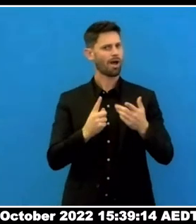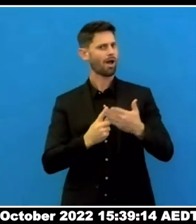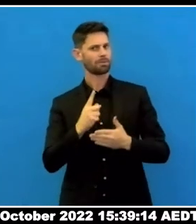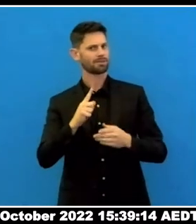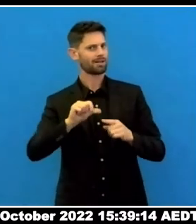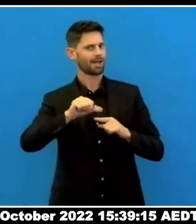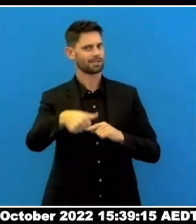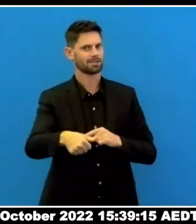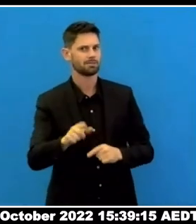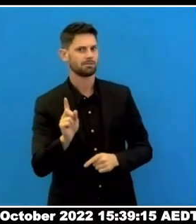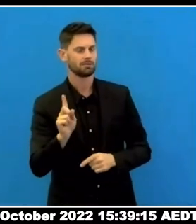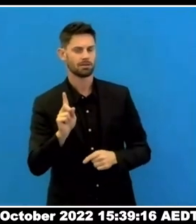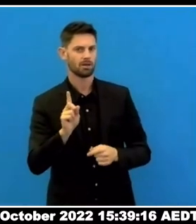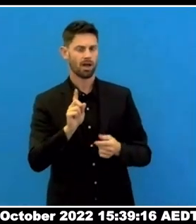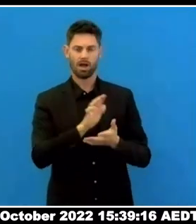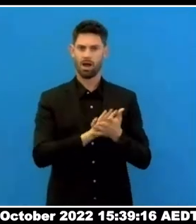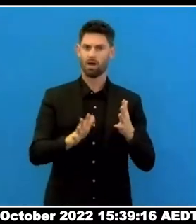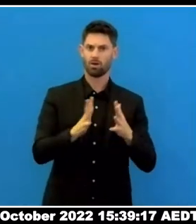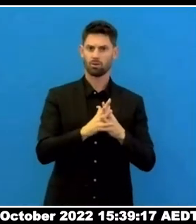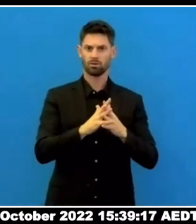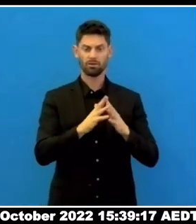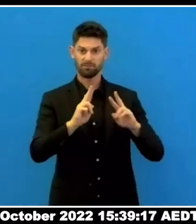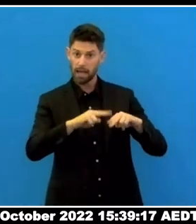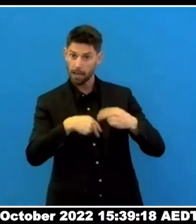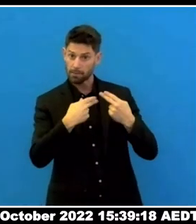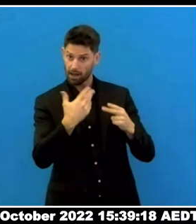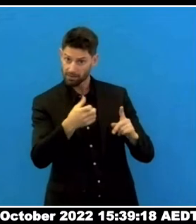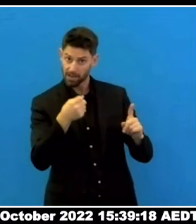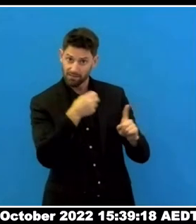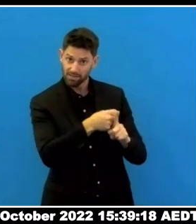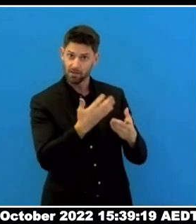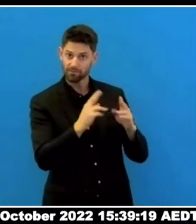How does that affect the family? Yes.